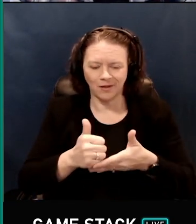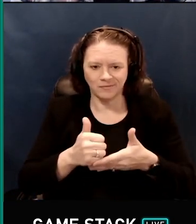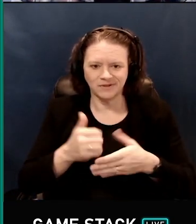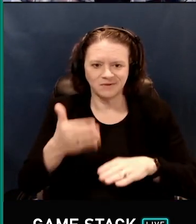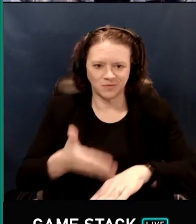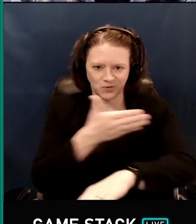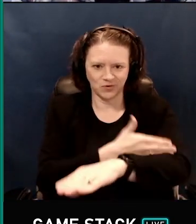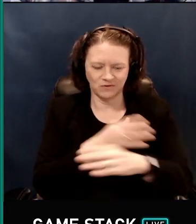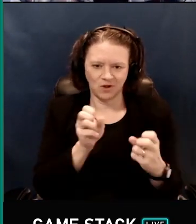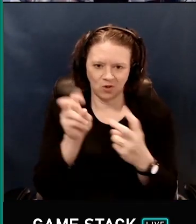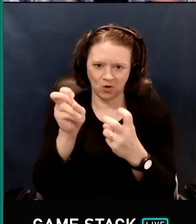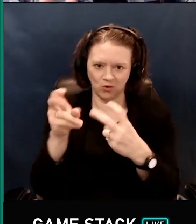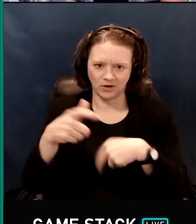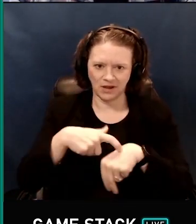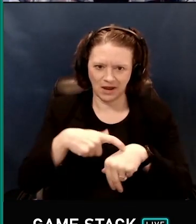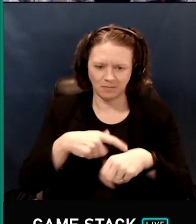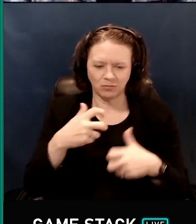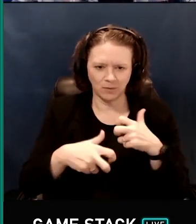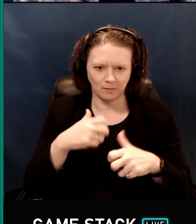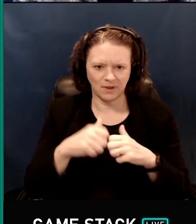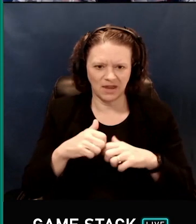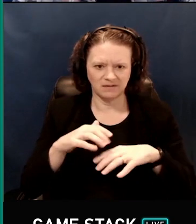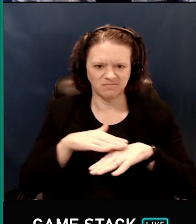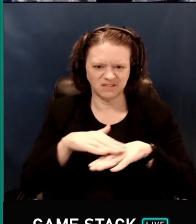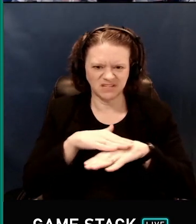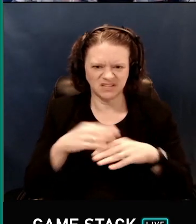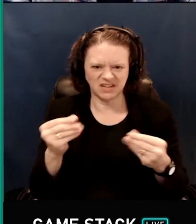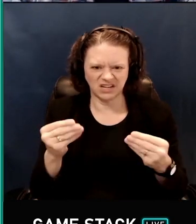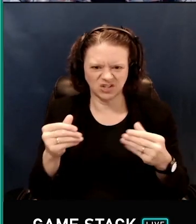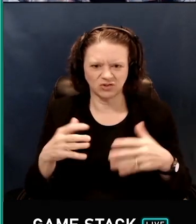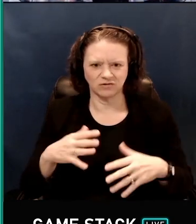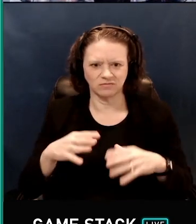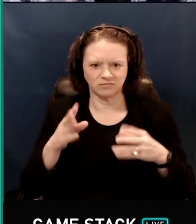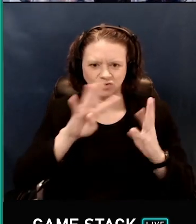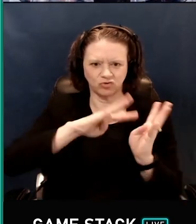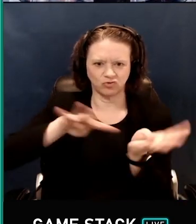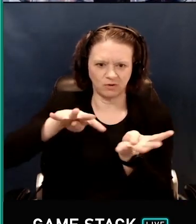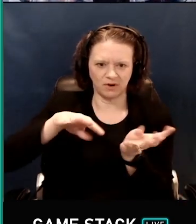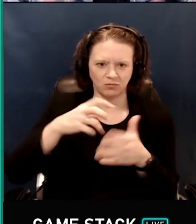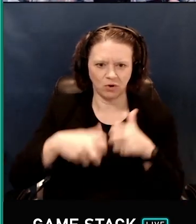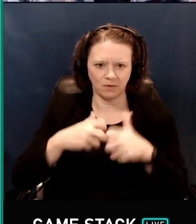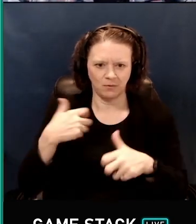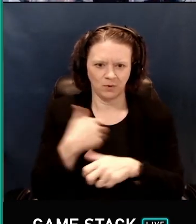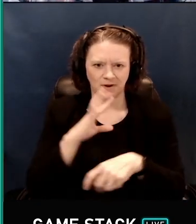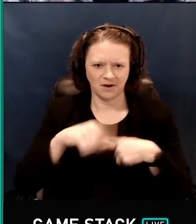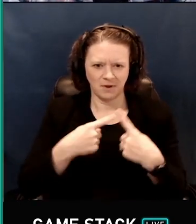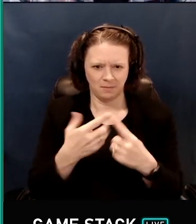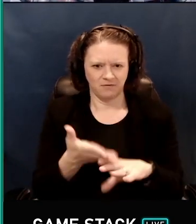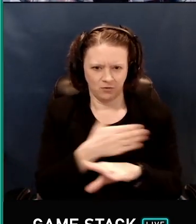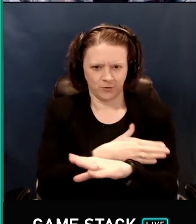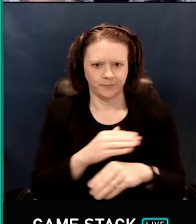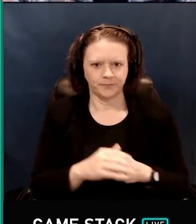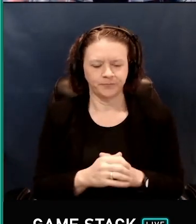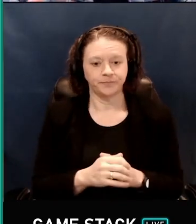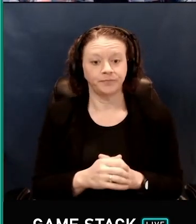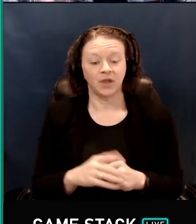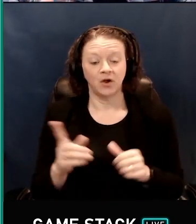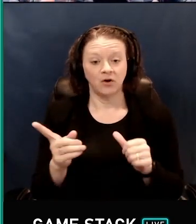problem that we called out before. We start with the overall architecture. Here on the left